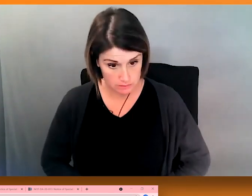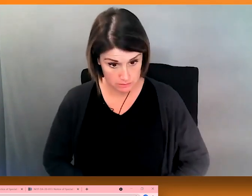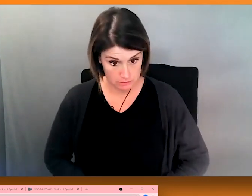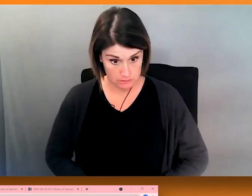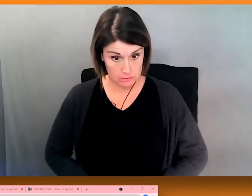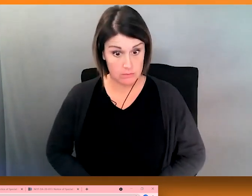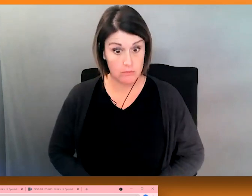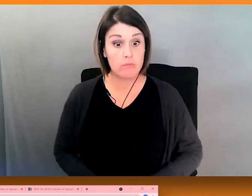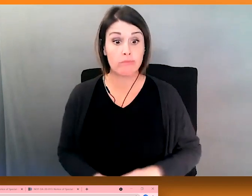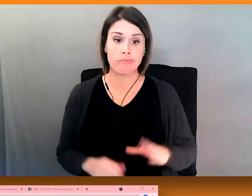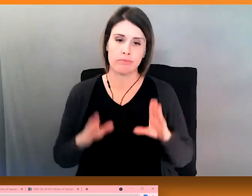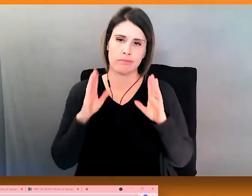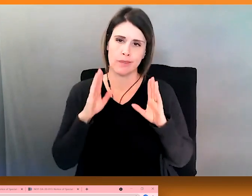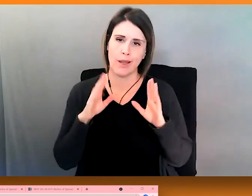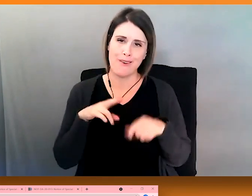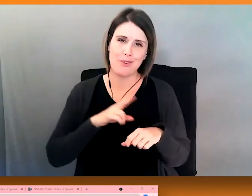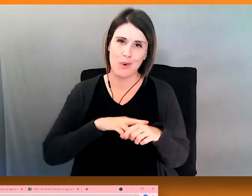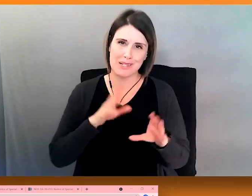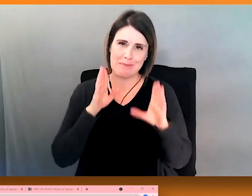You want to pay attention to the deadline of course.